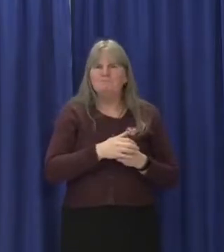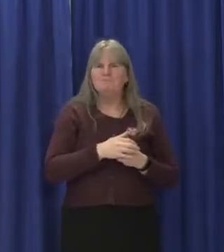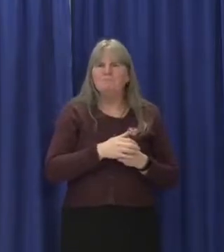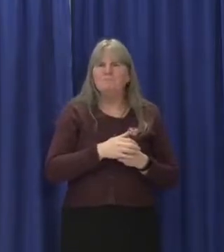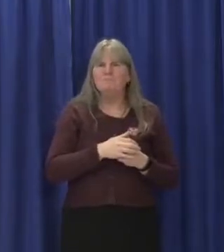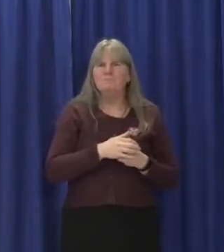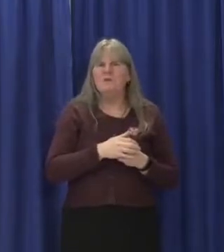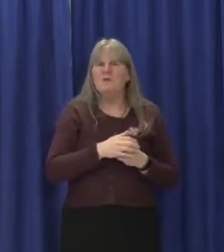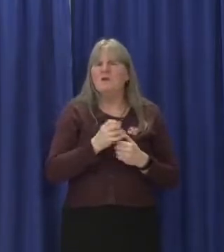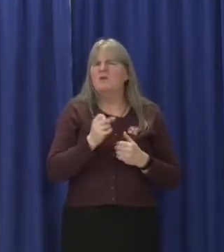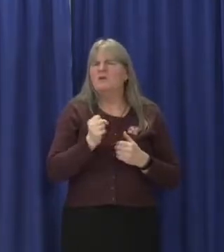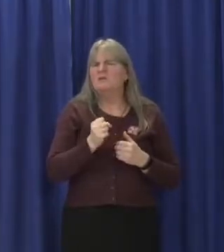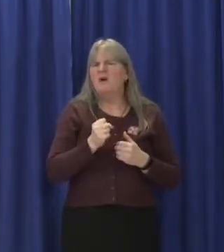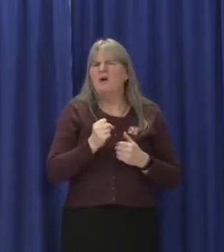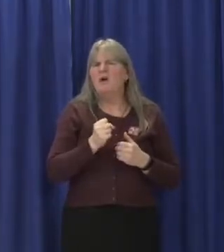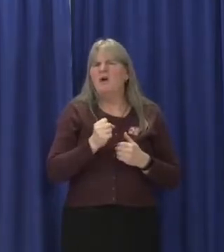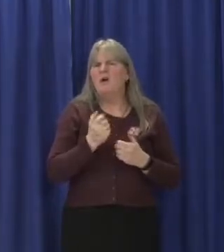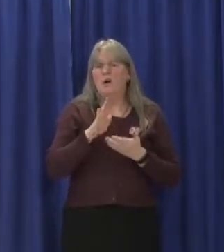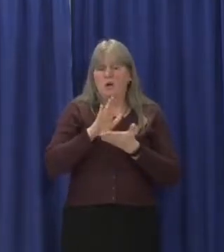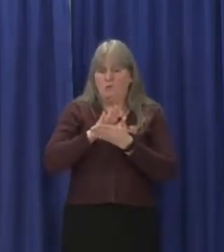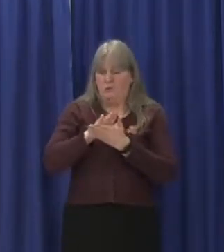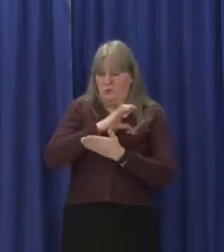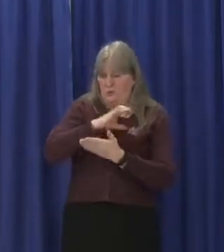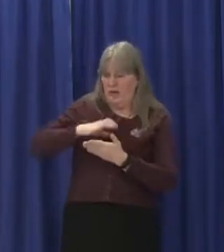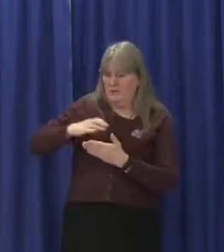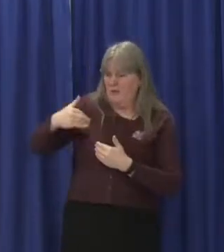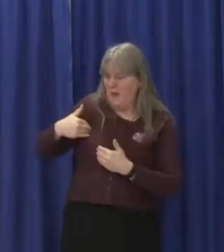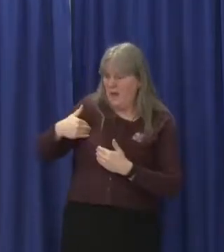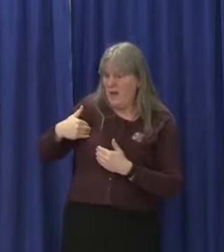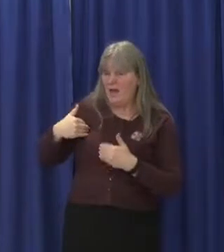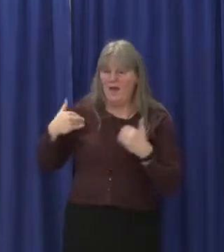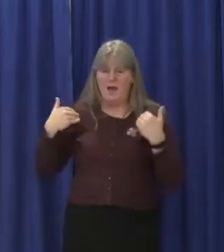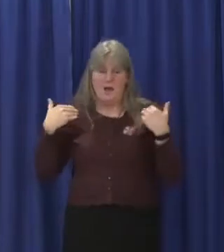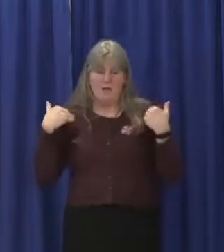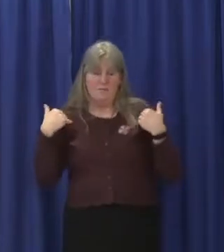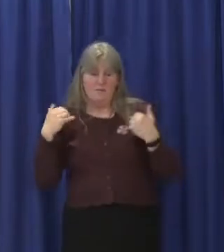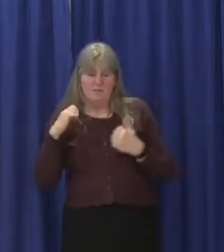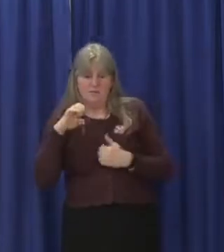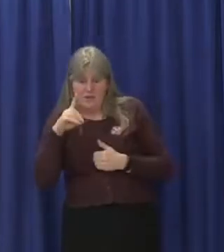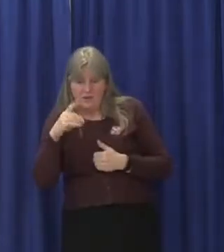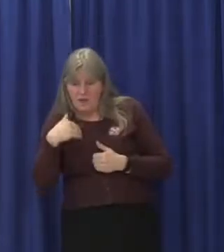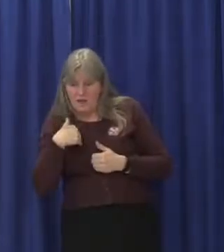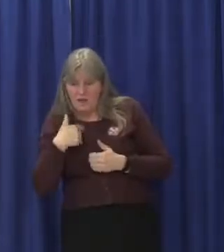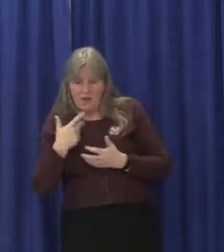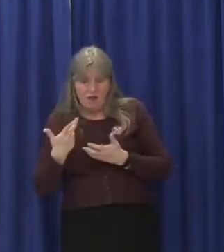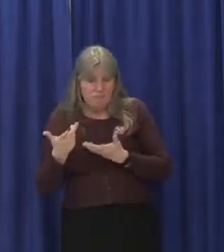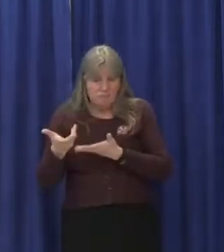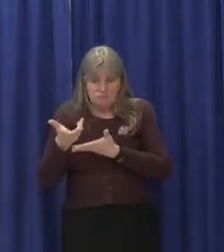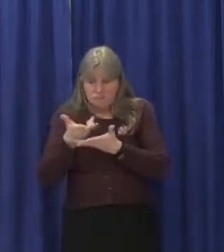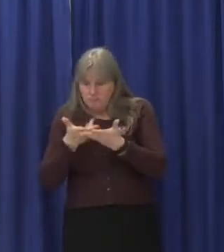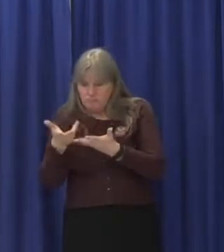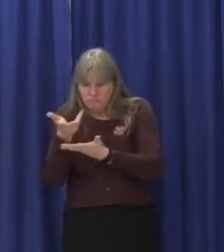and-- and the best information from school councils, from administrative staff, and-- and are currently working to,